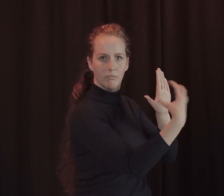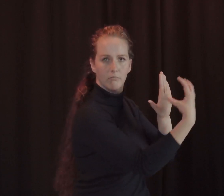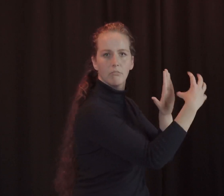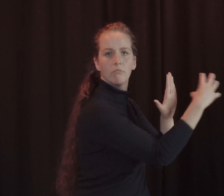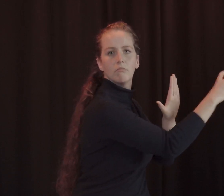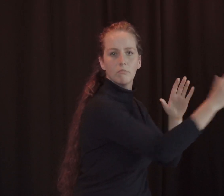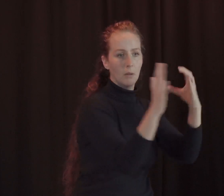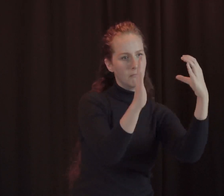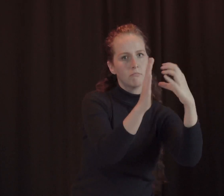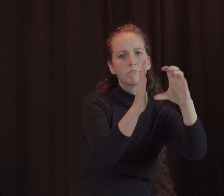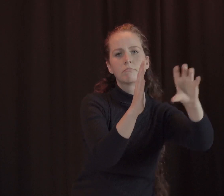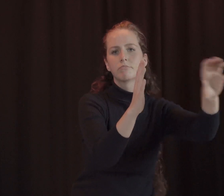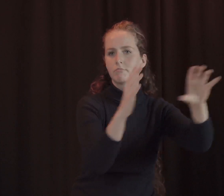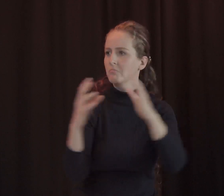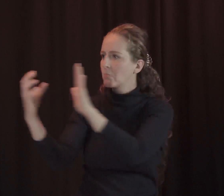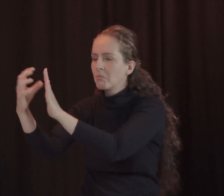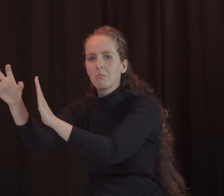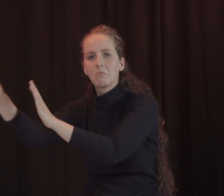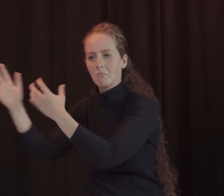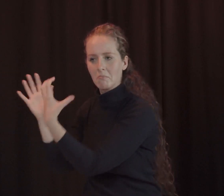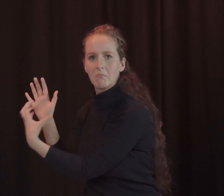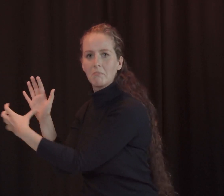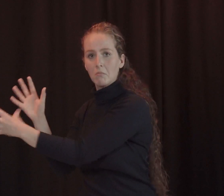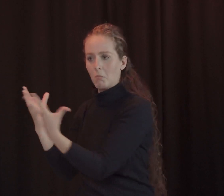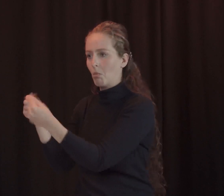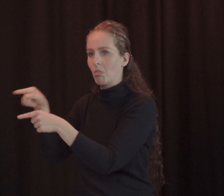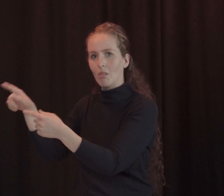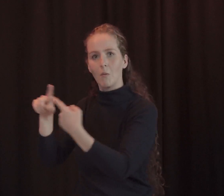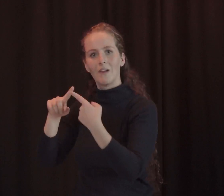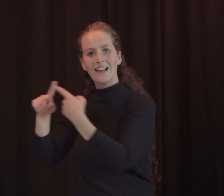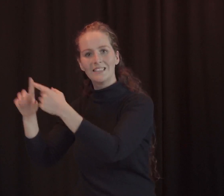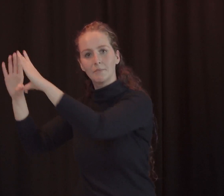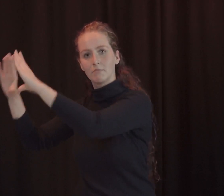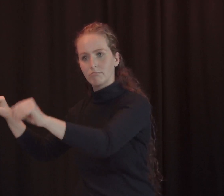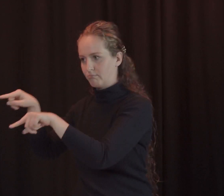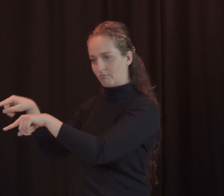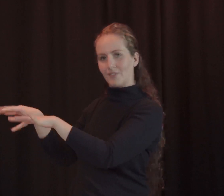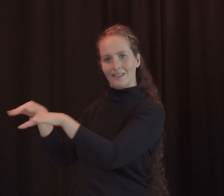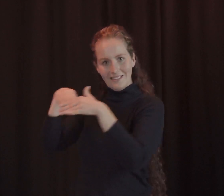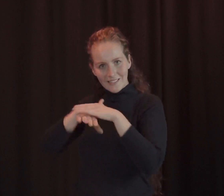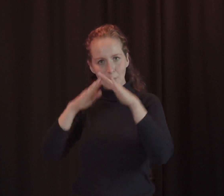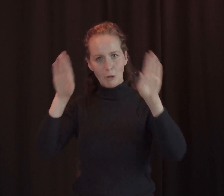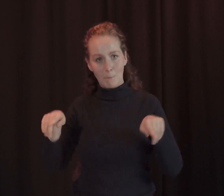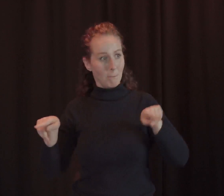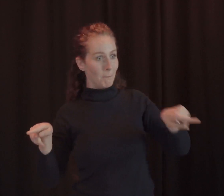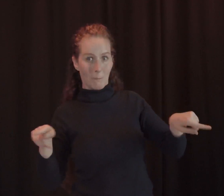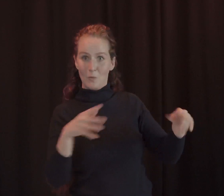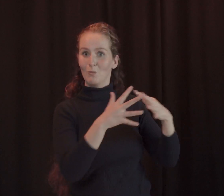to see these metopes tucked away around the pediments. The East Pediment sculptures are on your right as you go in, the West